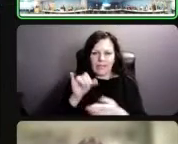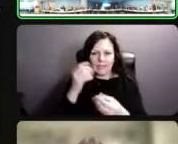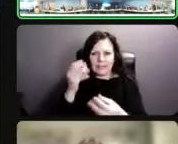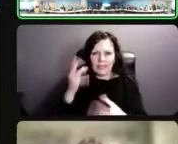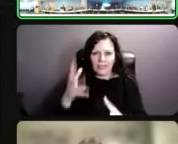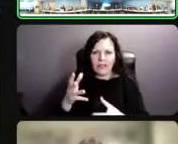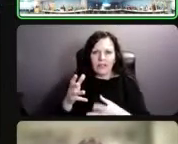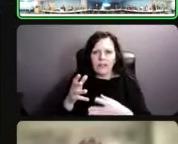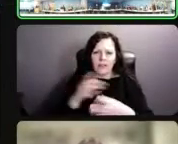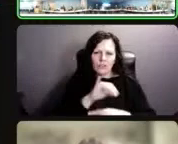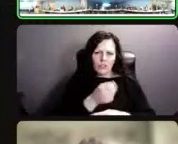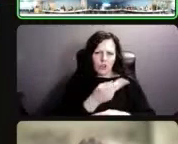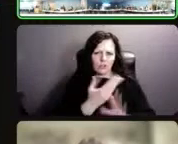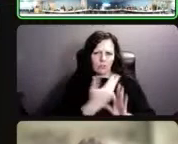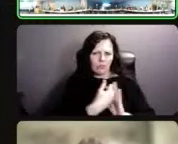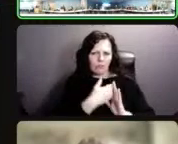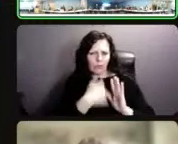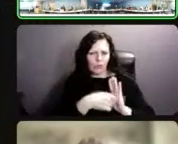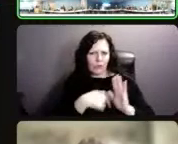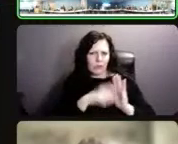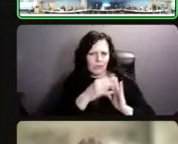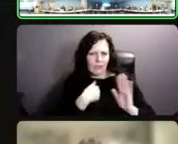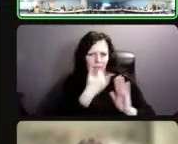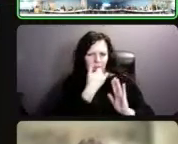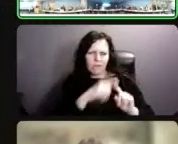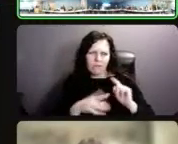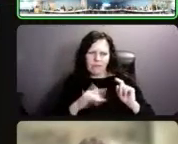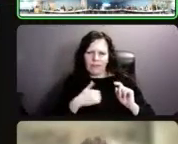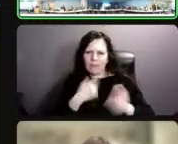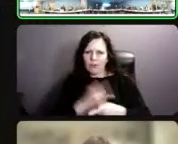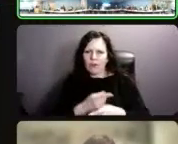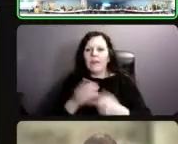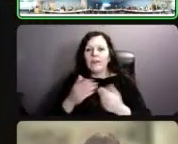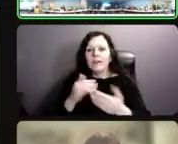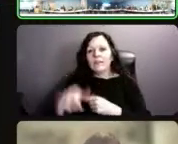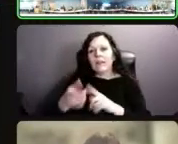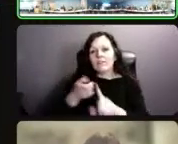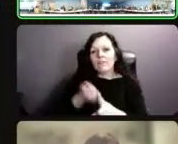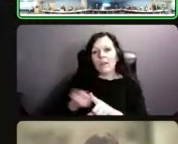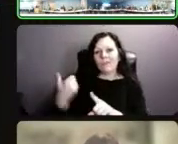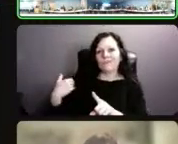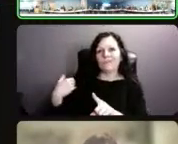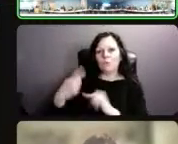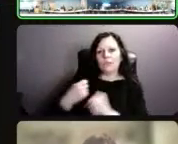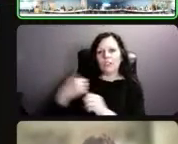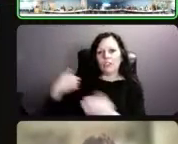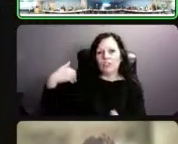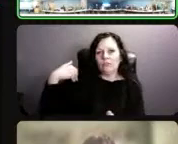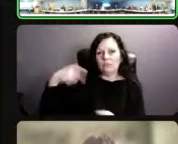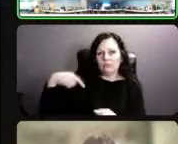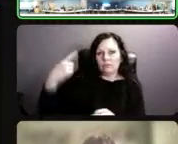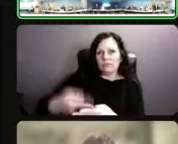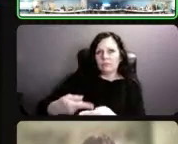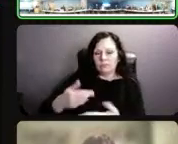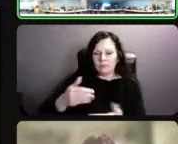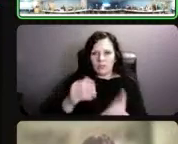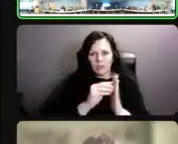RATE DATA COMES FROM THE STATE FROM AND JUST COMPLETELY